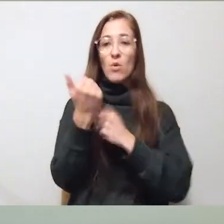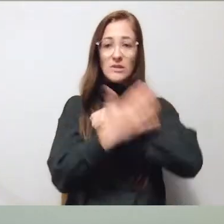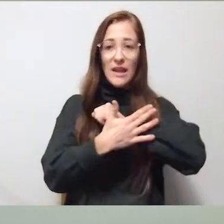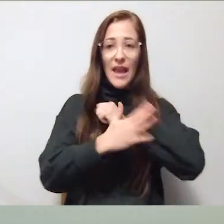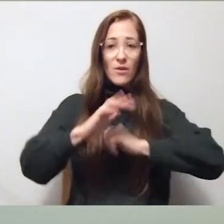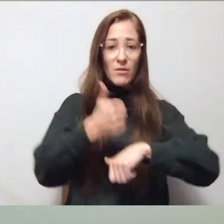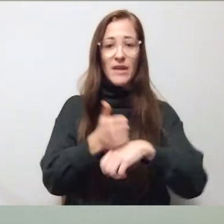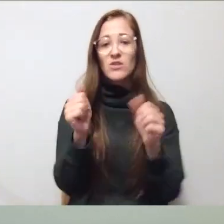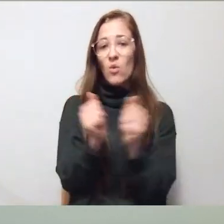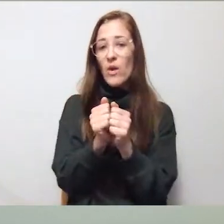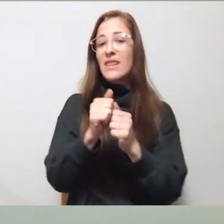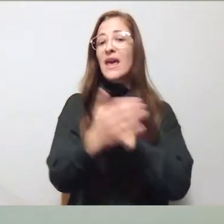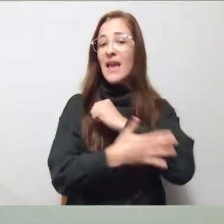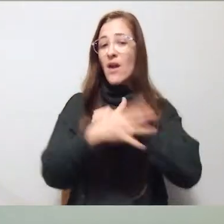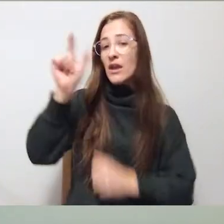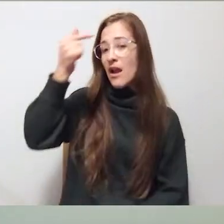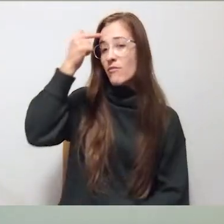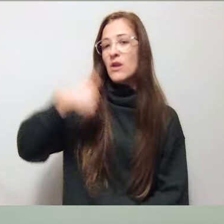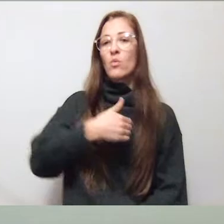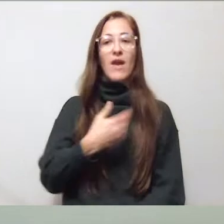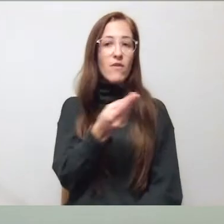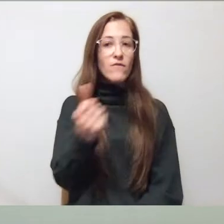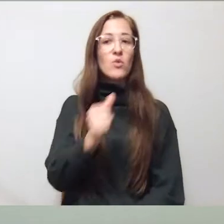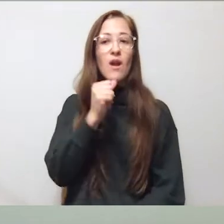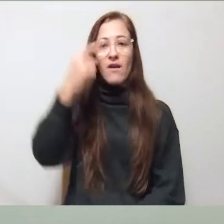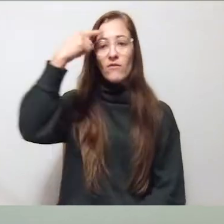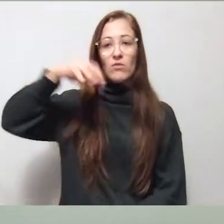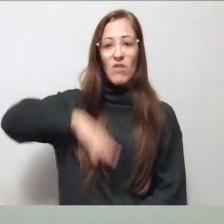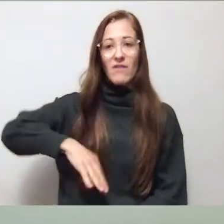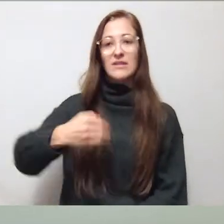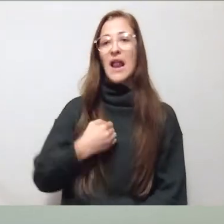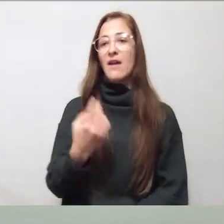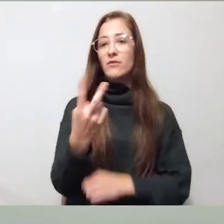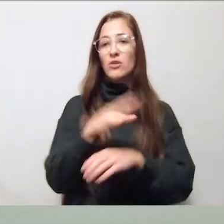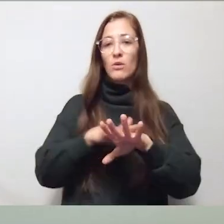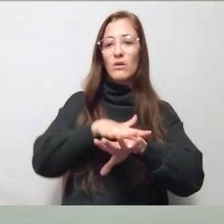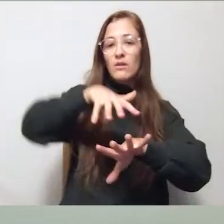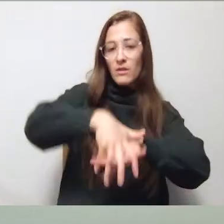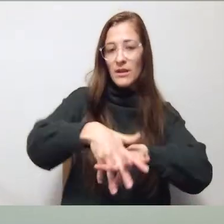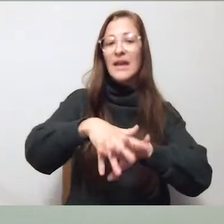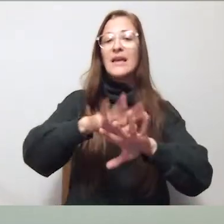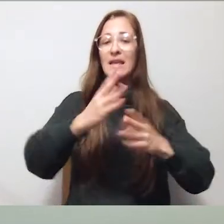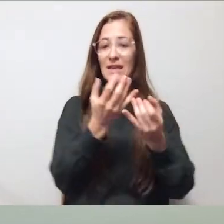Within county government, we have a few not-for-profits. We have two Native American Indian tribes that have standalone AAAs,